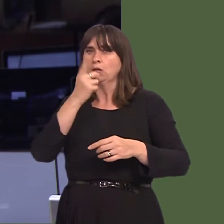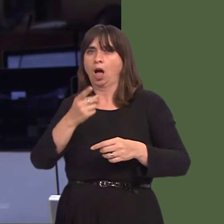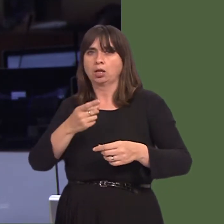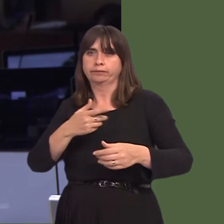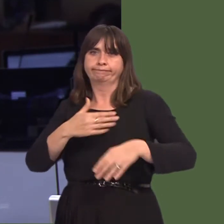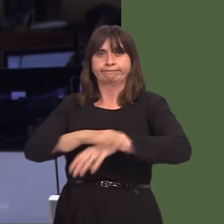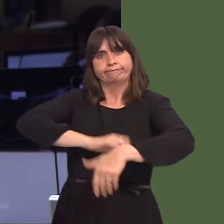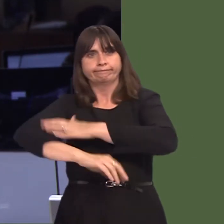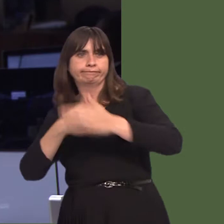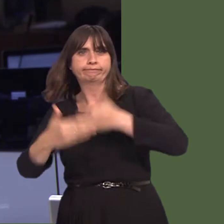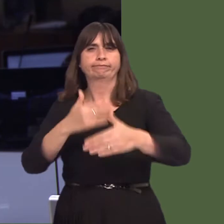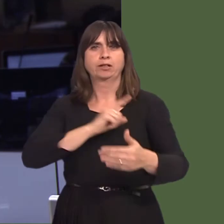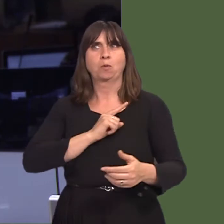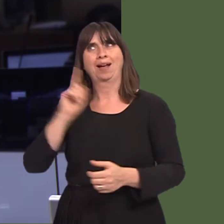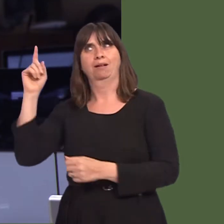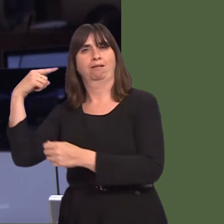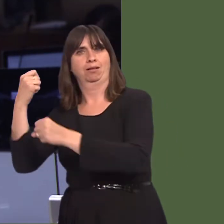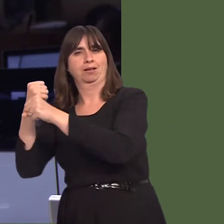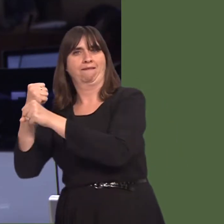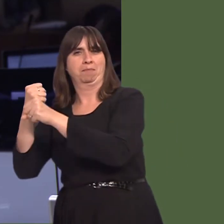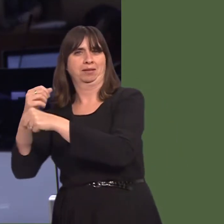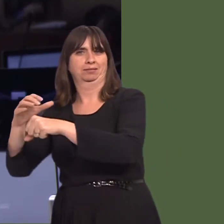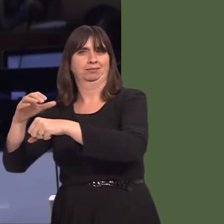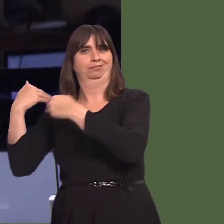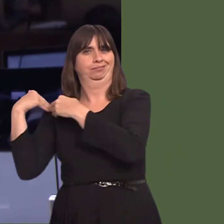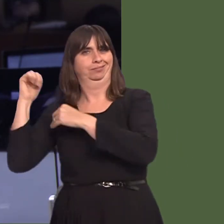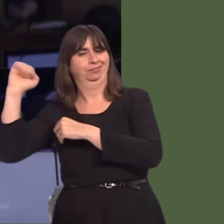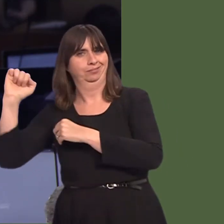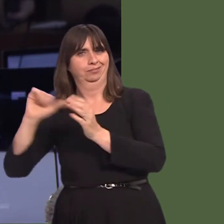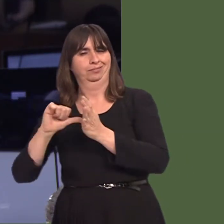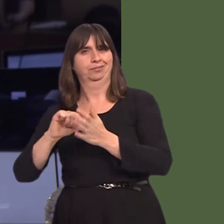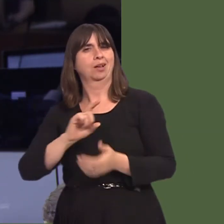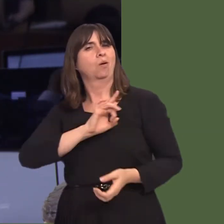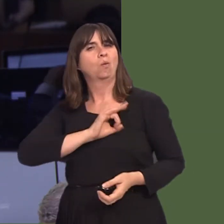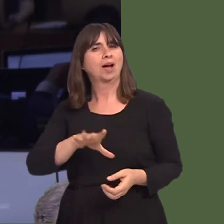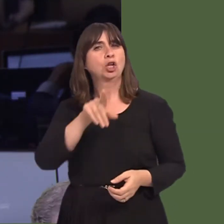So, for clarity, and following what you said to Mick Antoniw, why don't you demand that